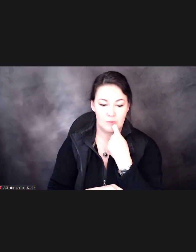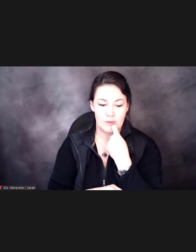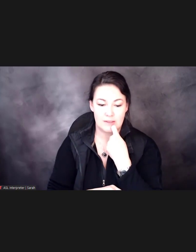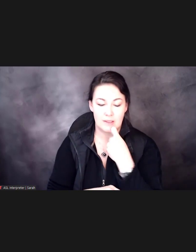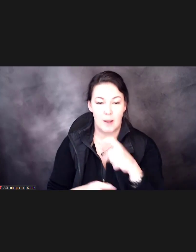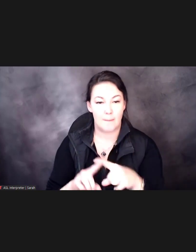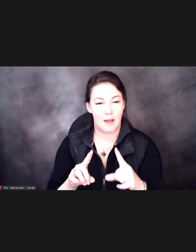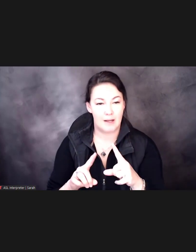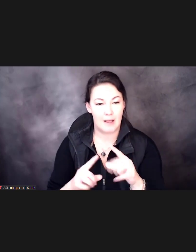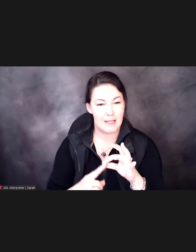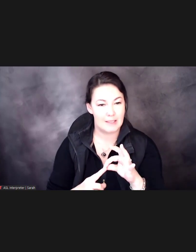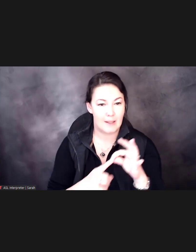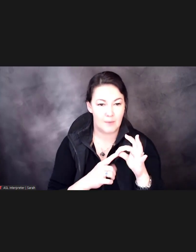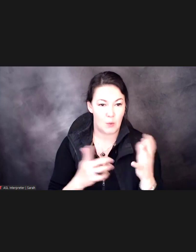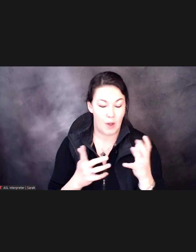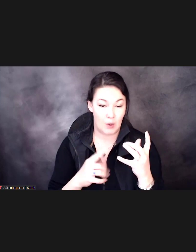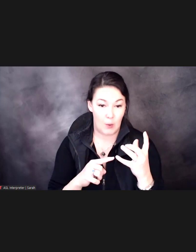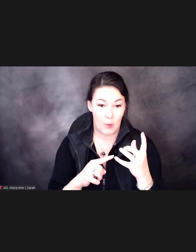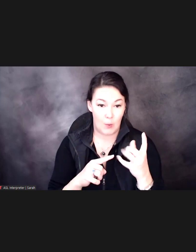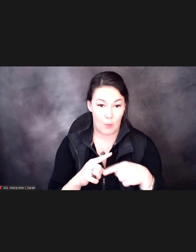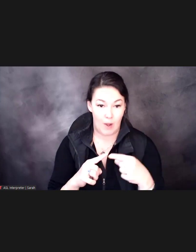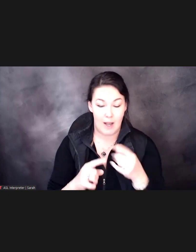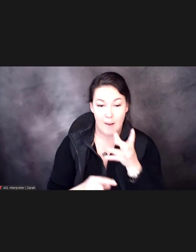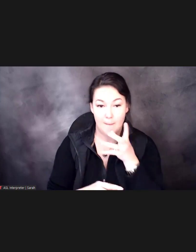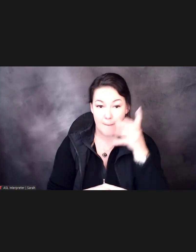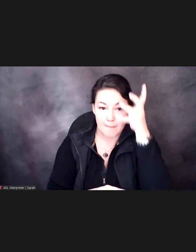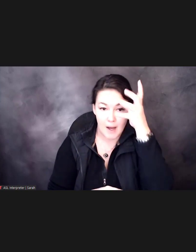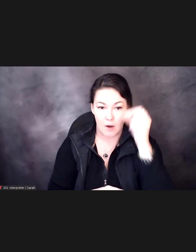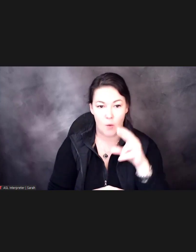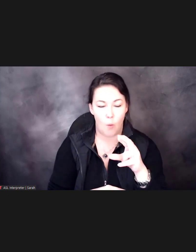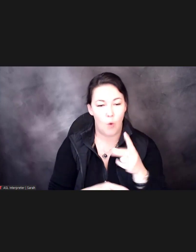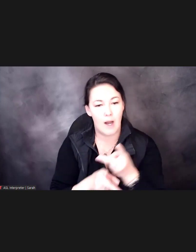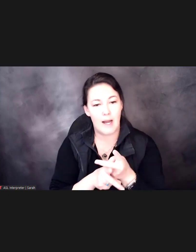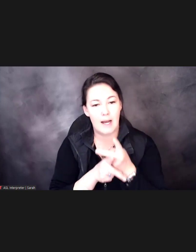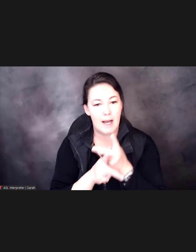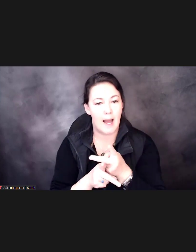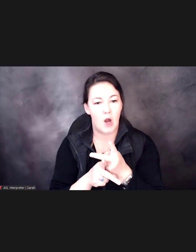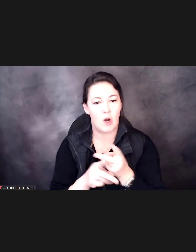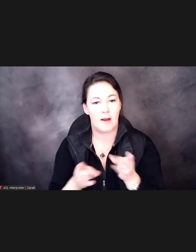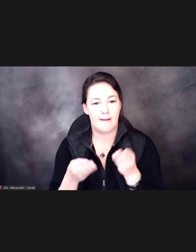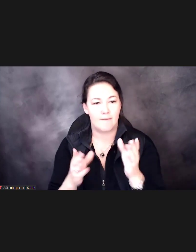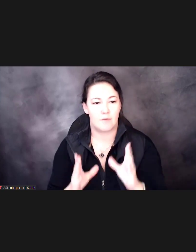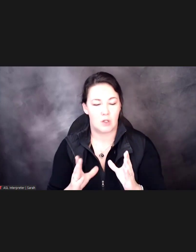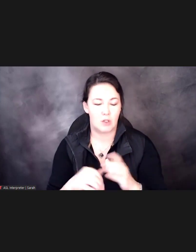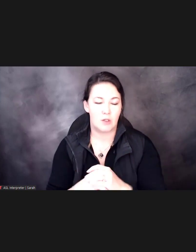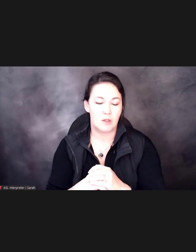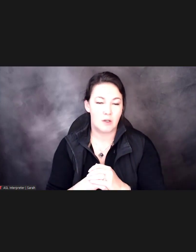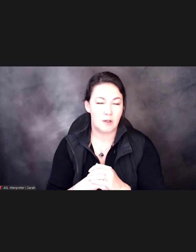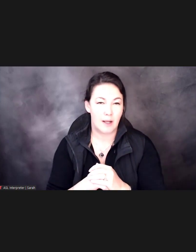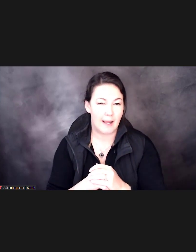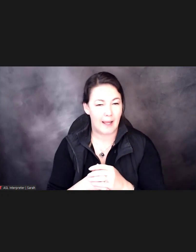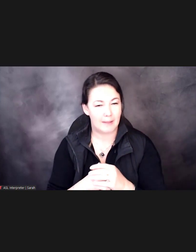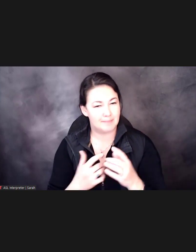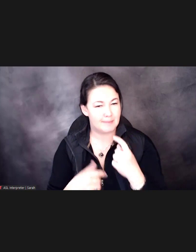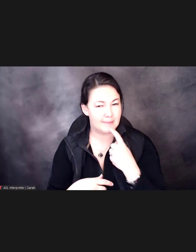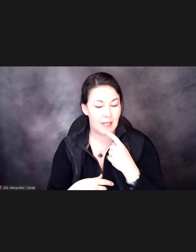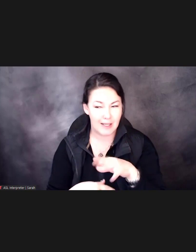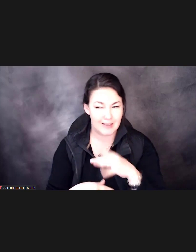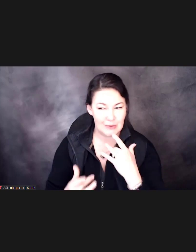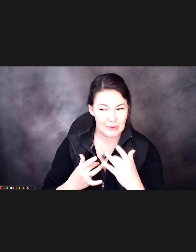: Yes&we, and we touched on it earlier, but the exception is that whenever a parent or a caregiver expresses concern, so, they have a